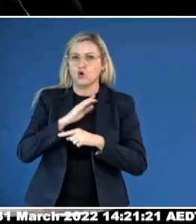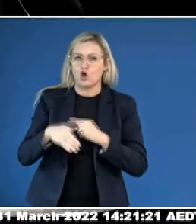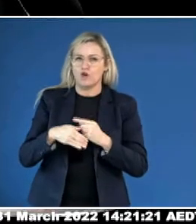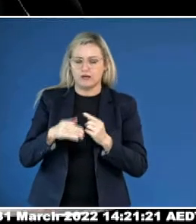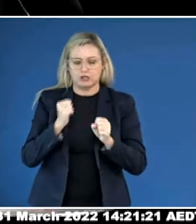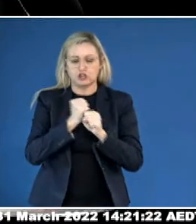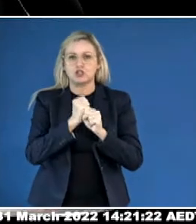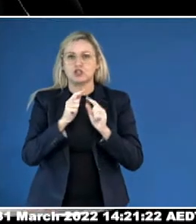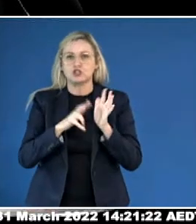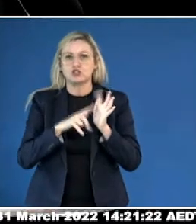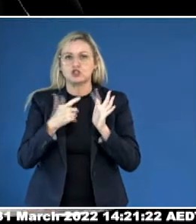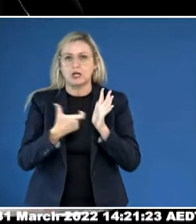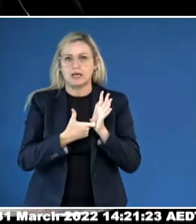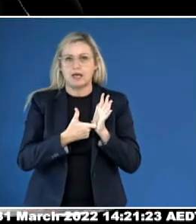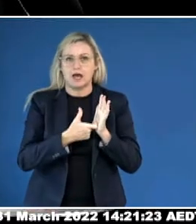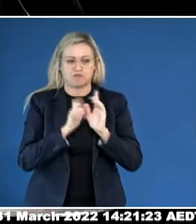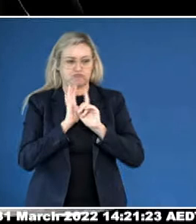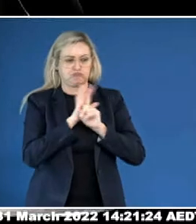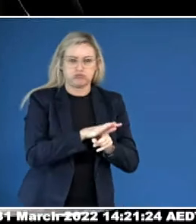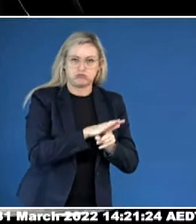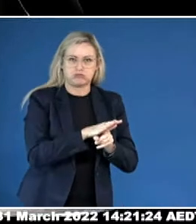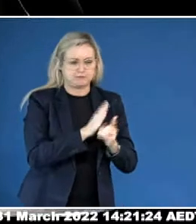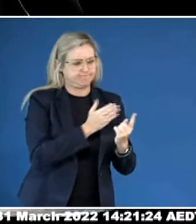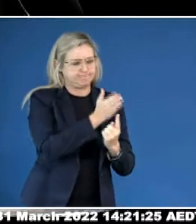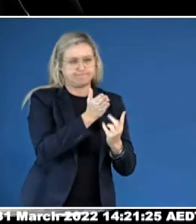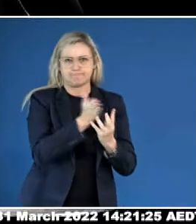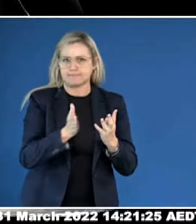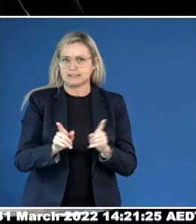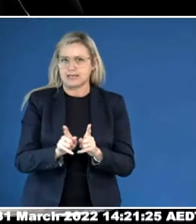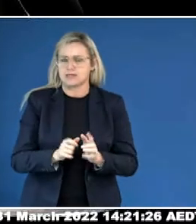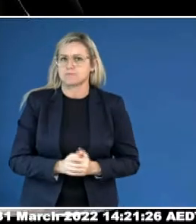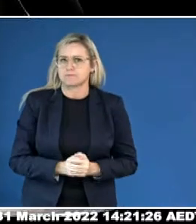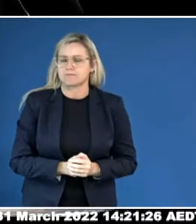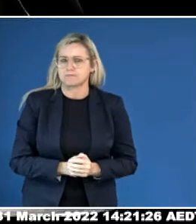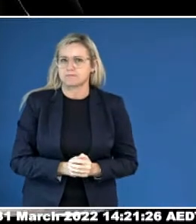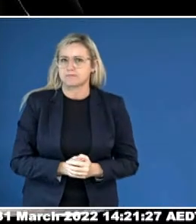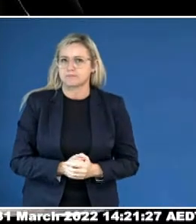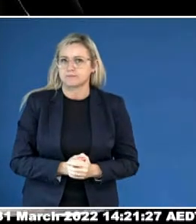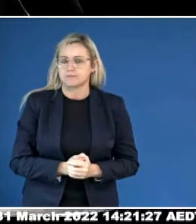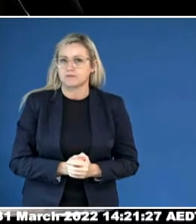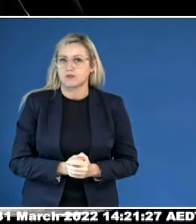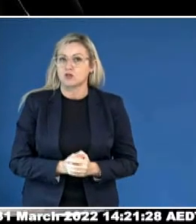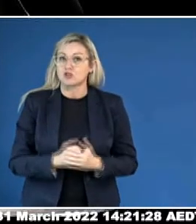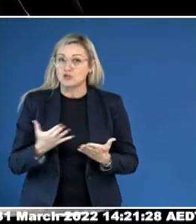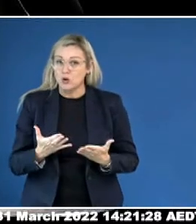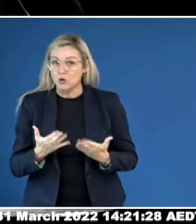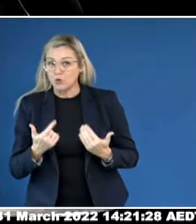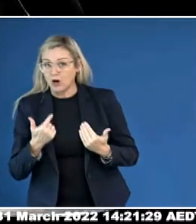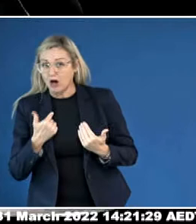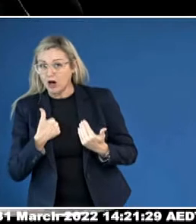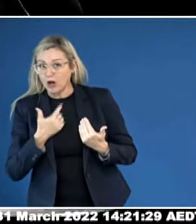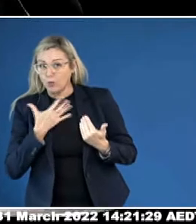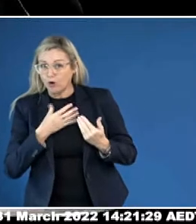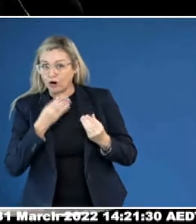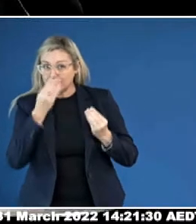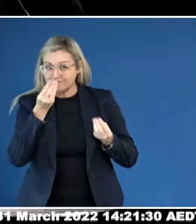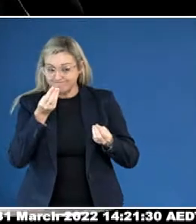violence we experience, and so I hope that that gives a bit of a sense of how our